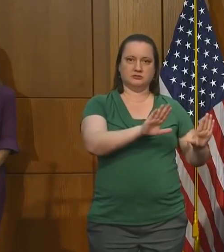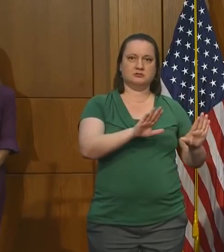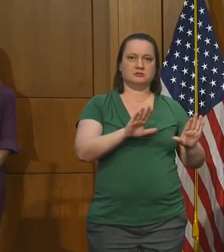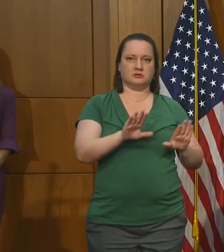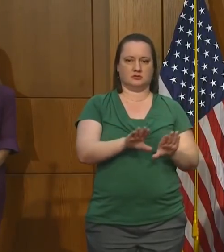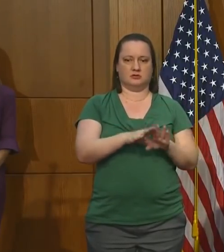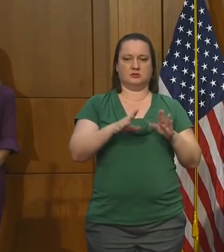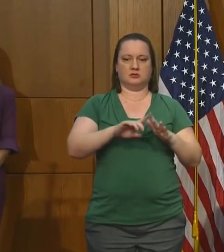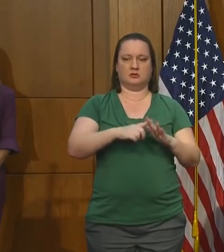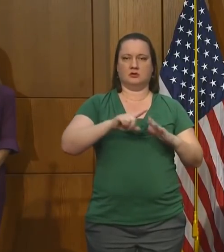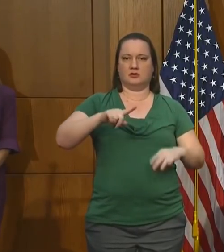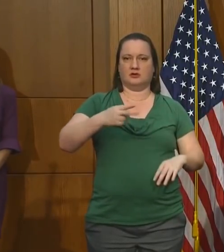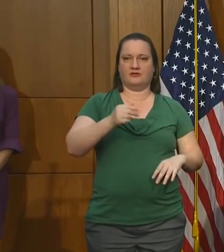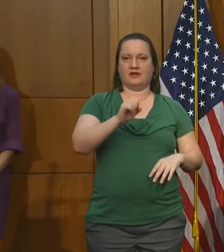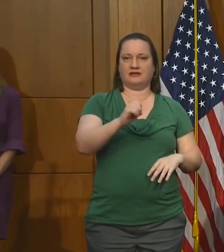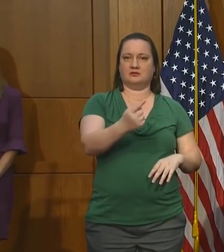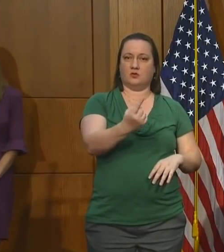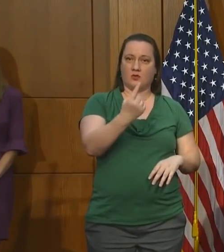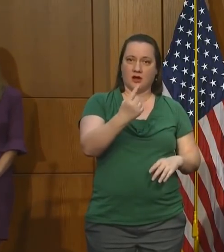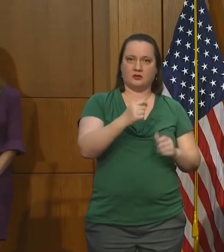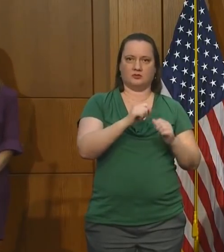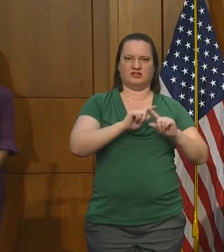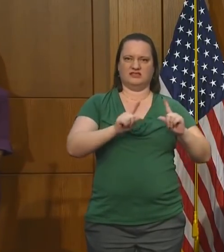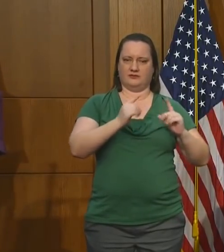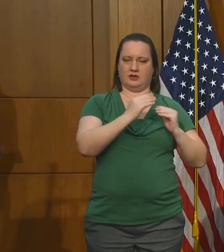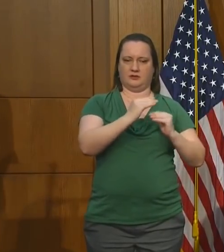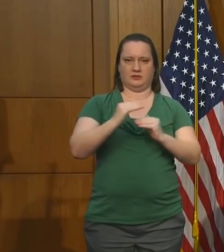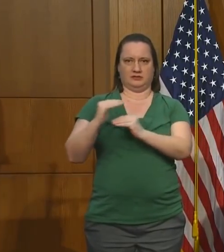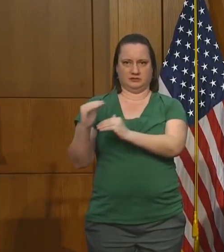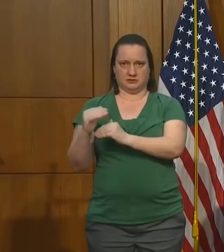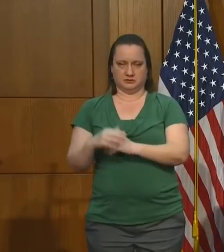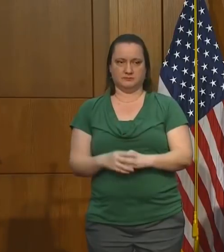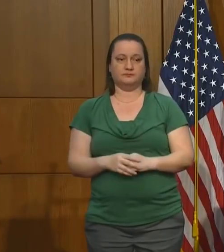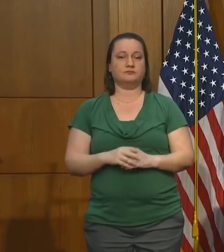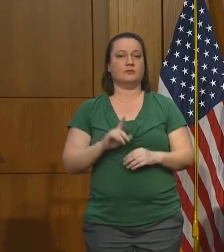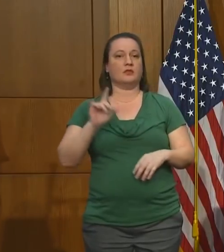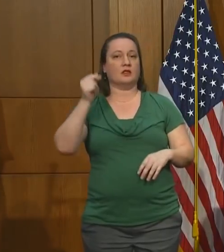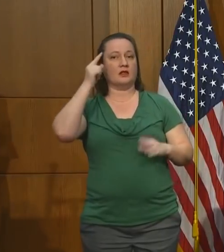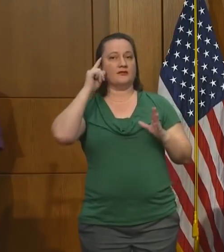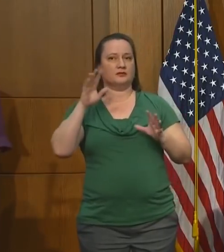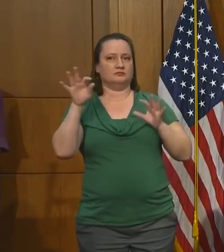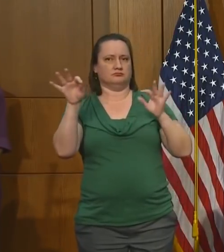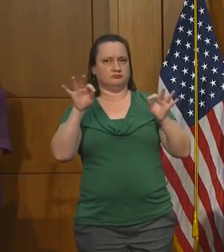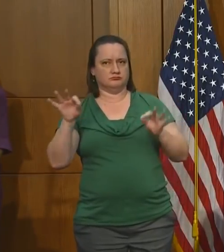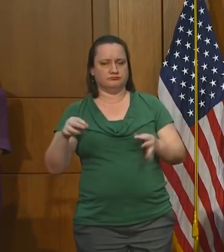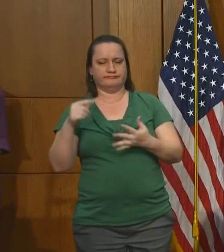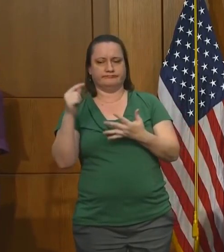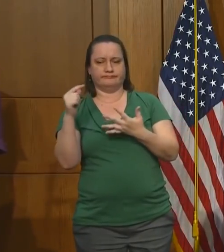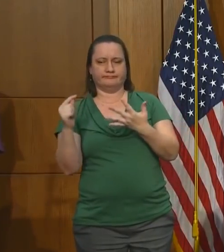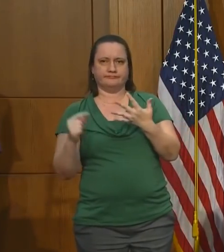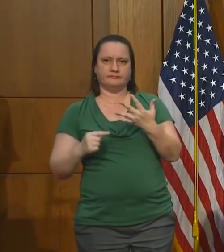MOVE FORWARD. CLOCK THAT'S YOU GOVERNOR ON THE WAS A DIFFERENT AREAS THE STATE APPROACH IN PHASE ONE- DIFFERENTLY I WANT TO BE CLEAR WHAT THAT MEANS.